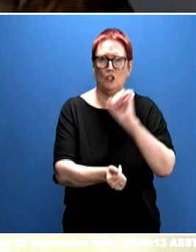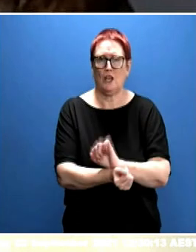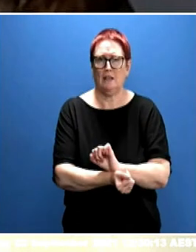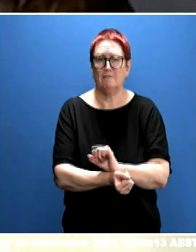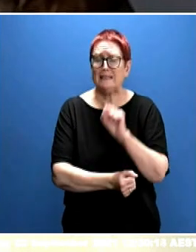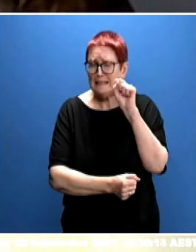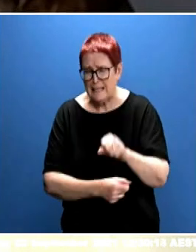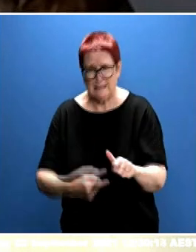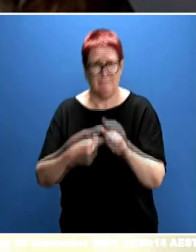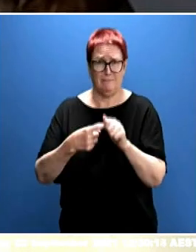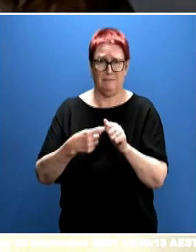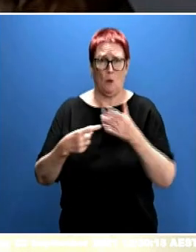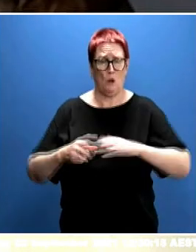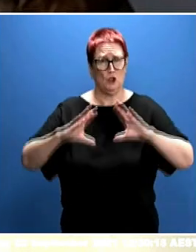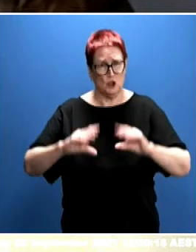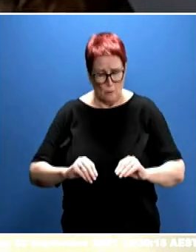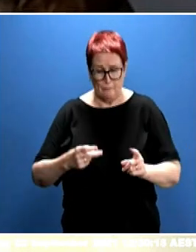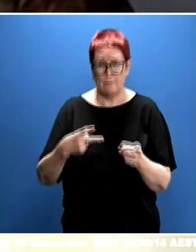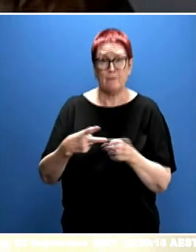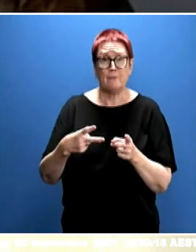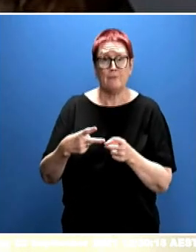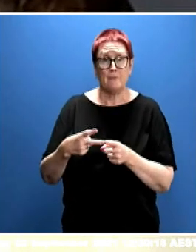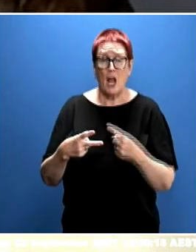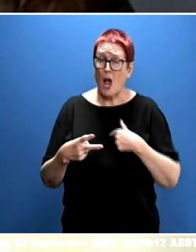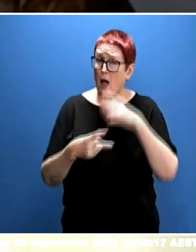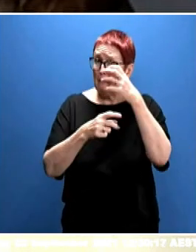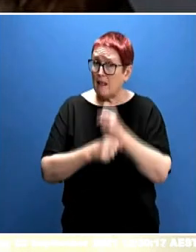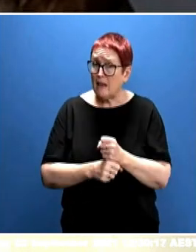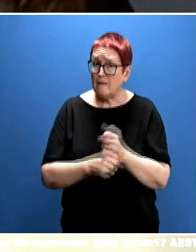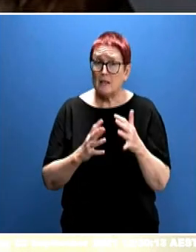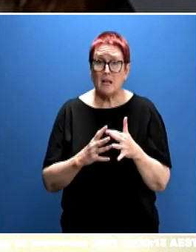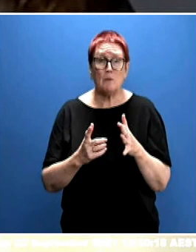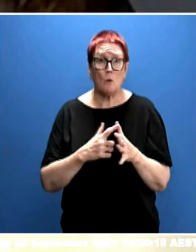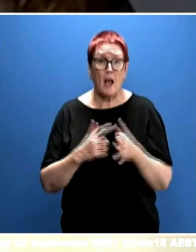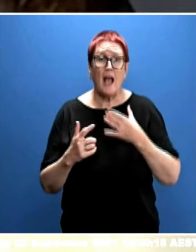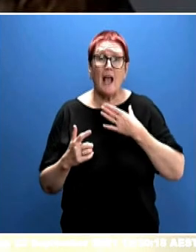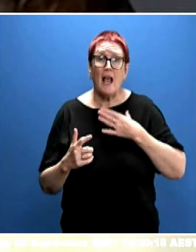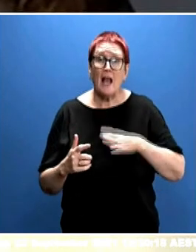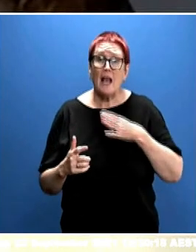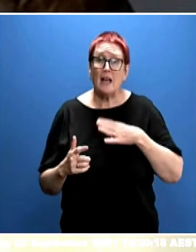That's point one. Point two, I'm strongly of the view that WA needs a truth-telling Commission.